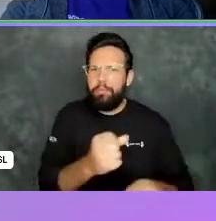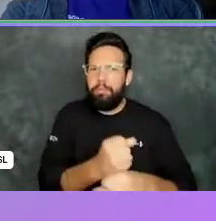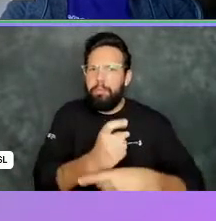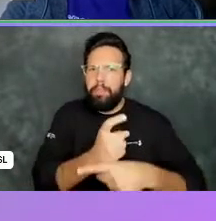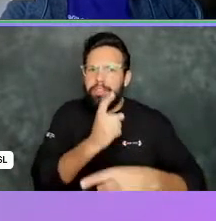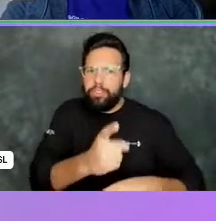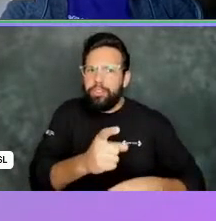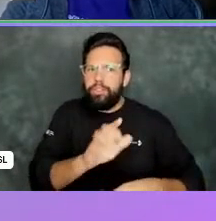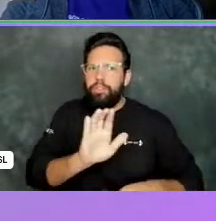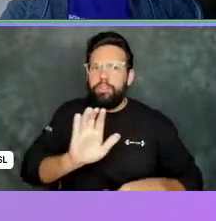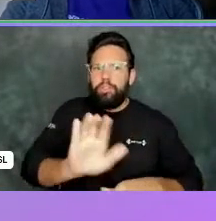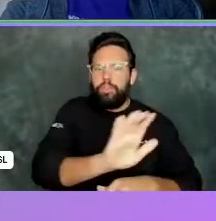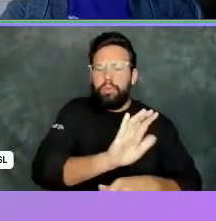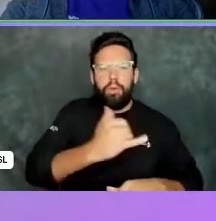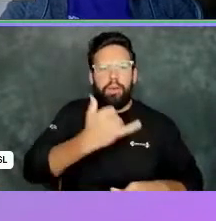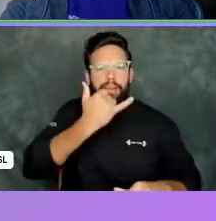using a status role. And so